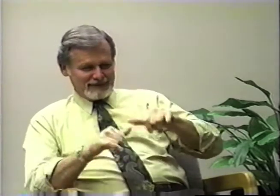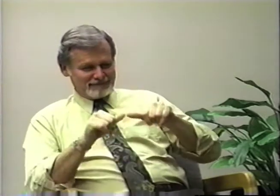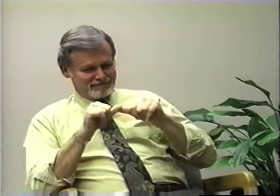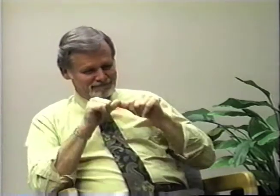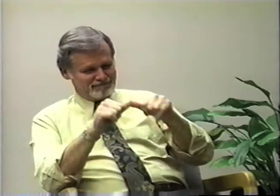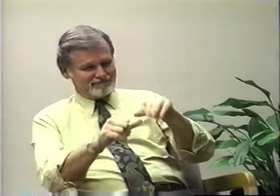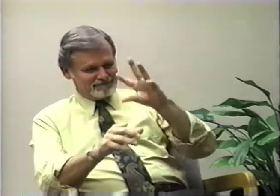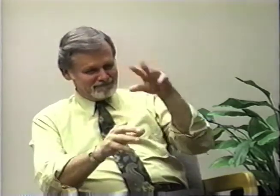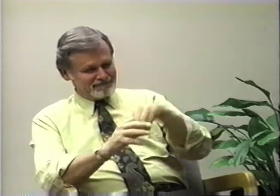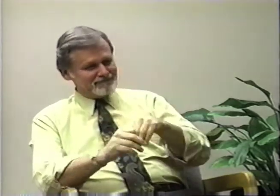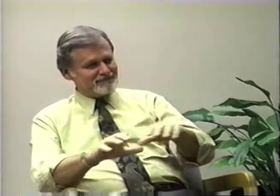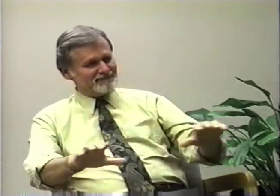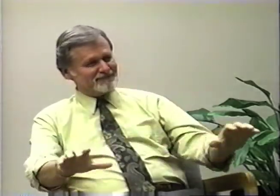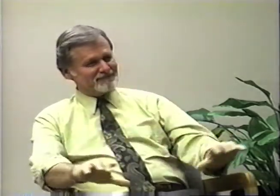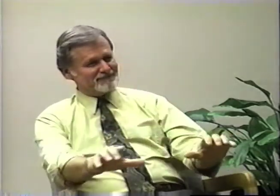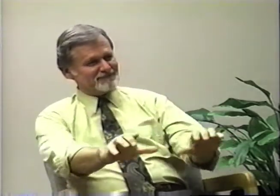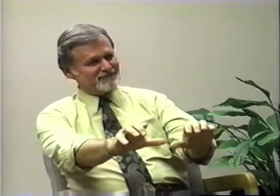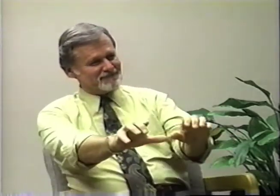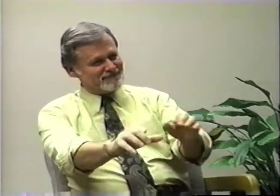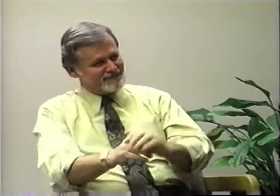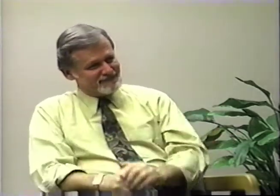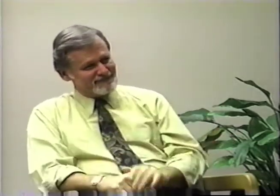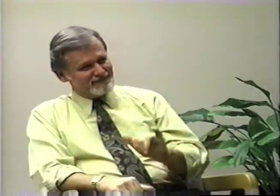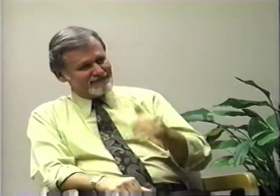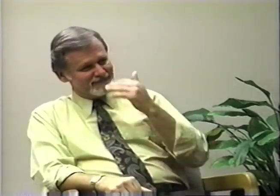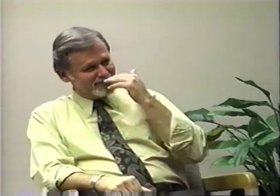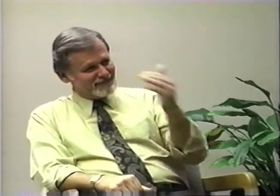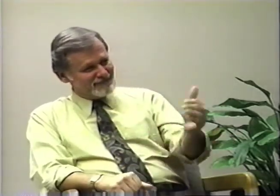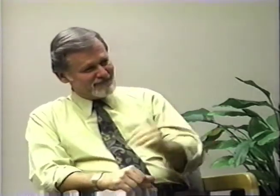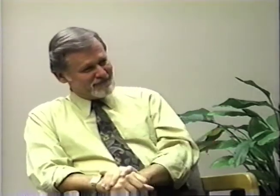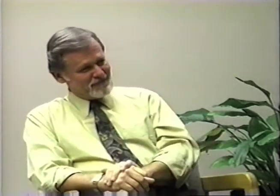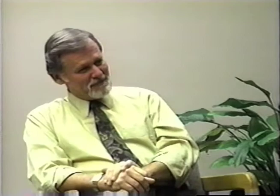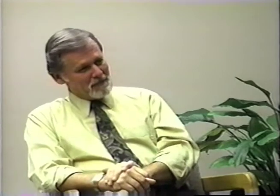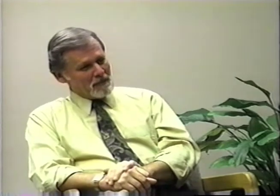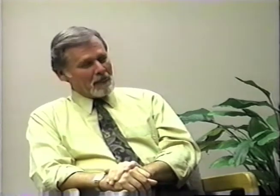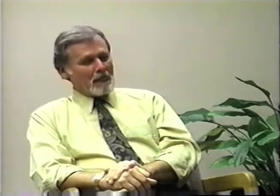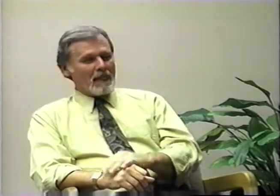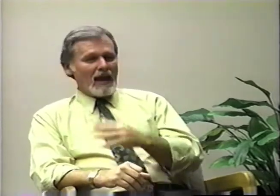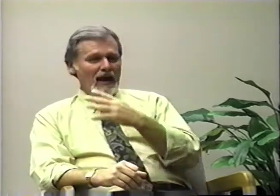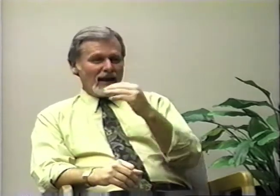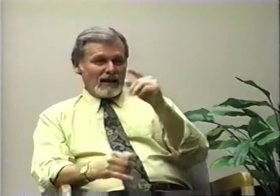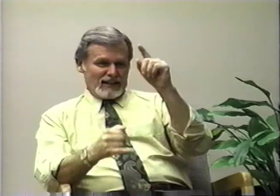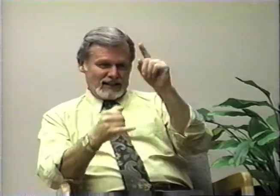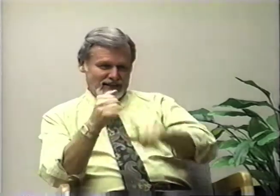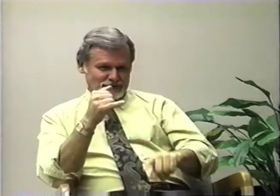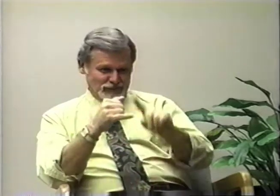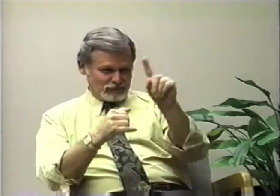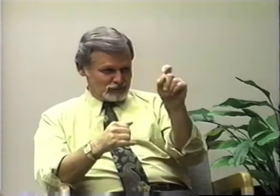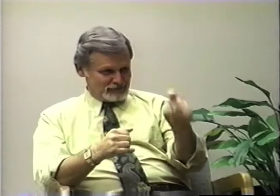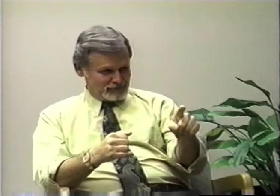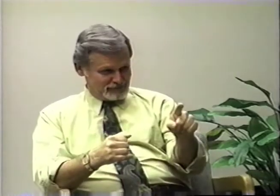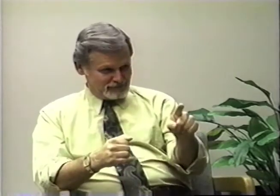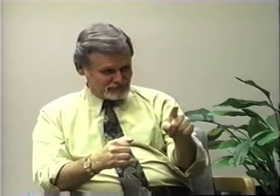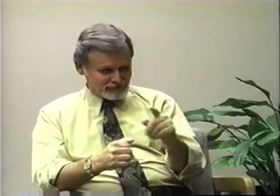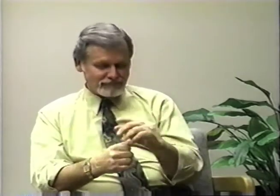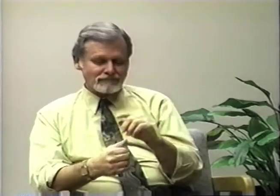you also influenced me by setting an example of long-term involvement in the community. So, I thank you as well.